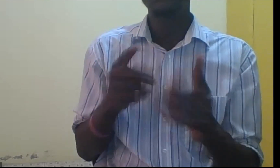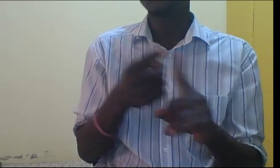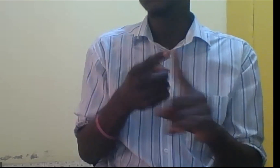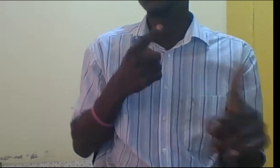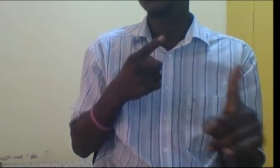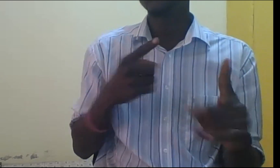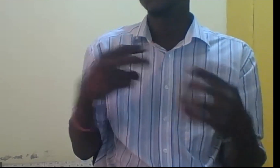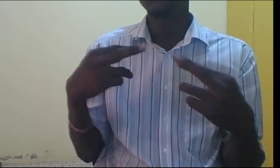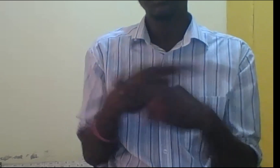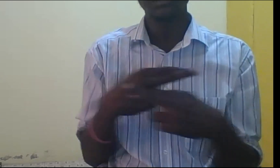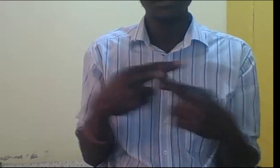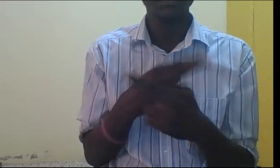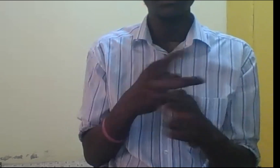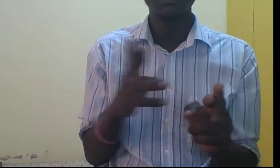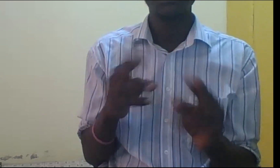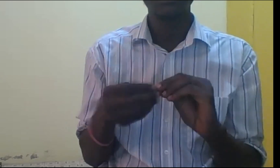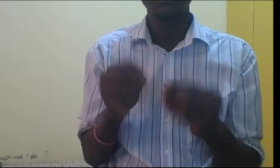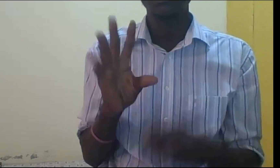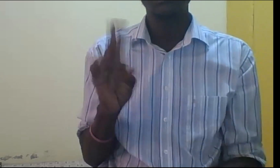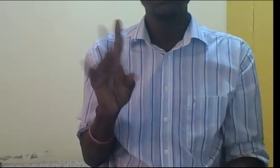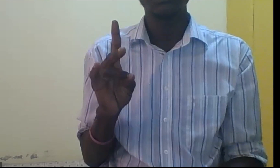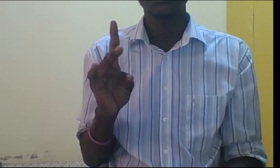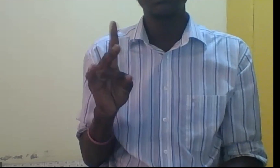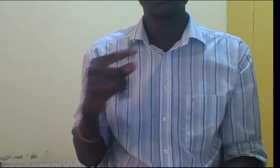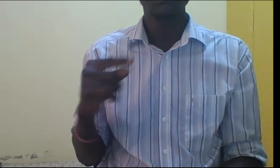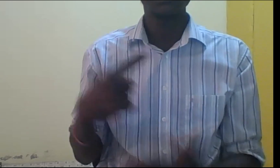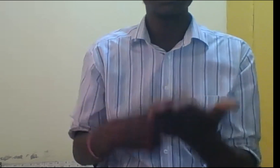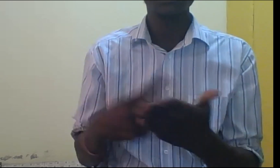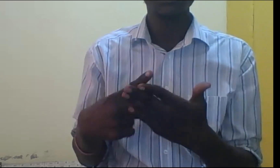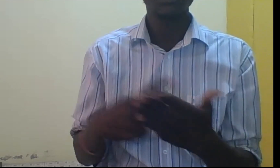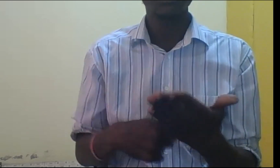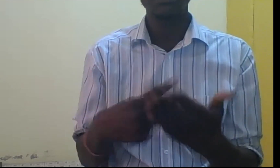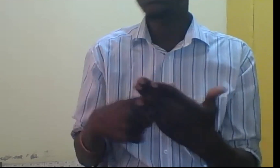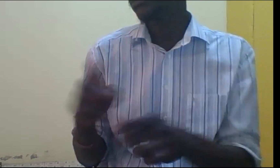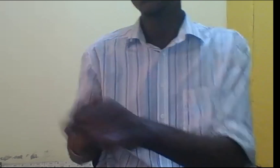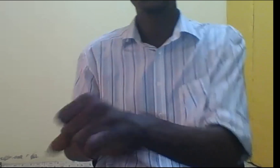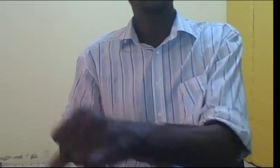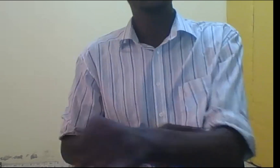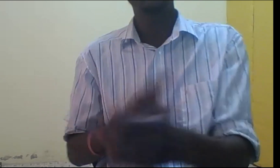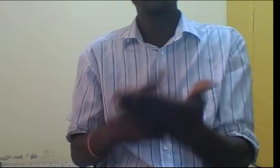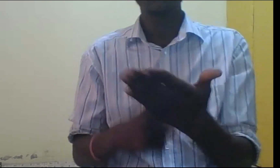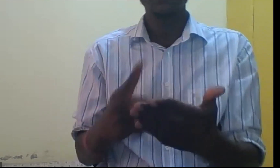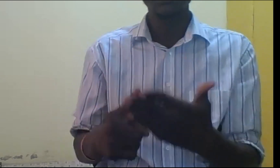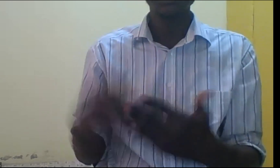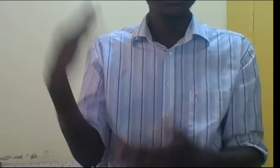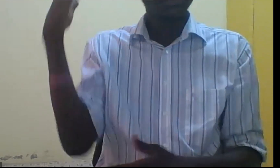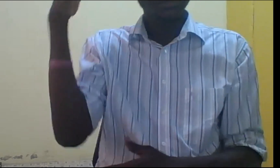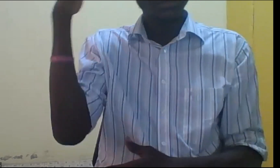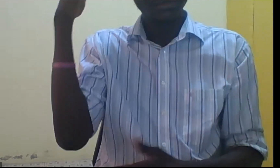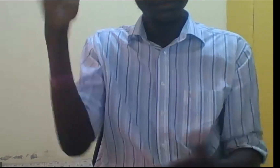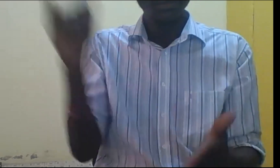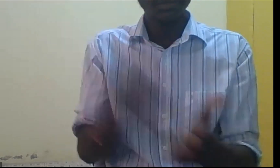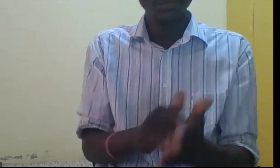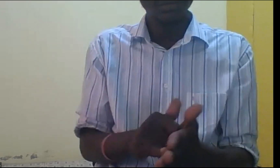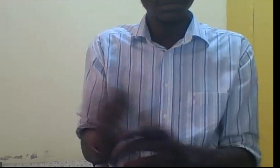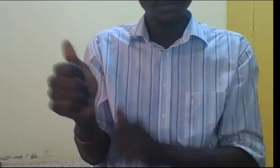According to our discussion, because we have a length of discussion, and I know that every one of us is speaking in collusion.